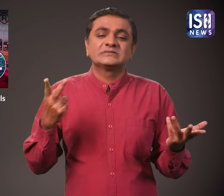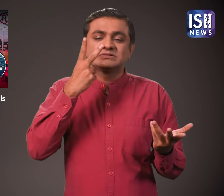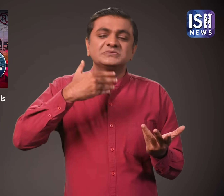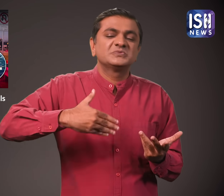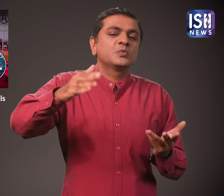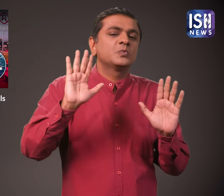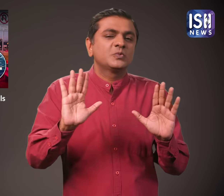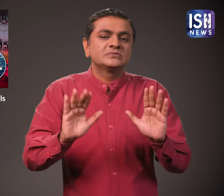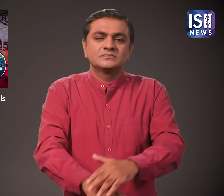Let's see what happens.